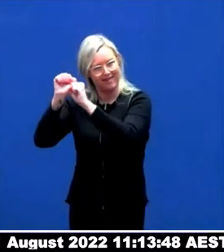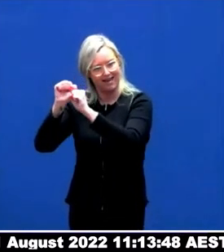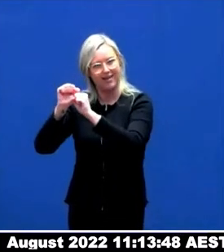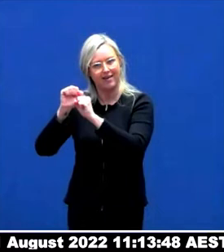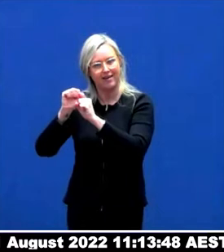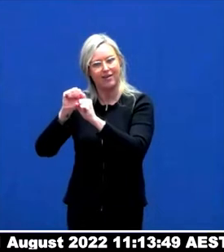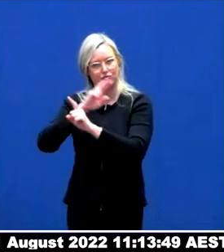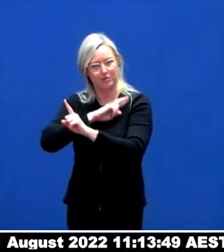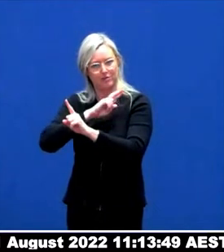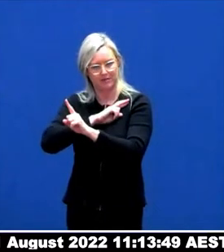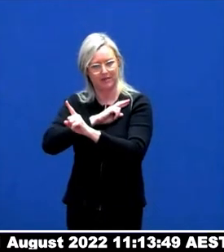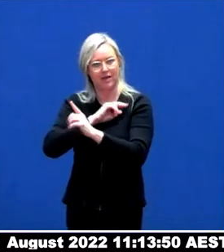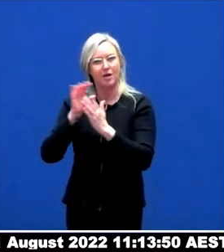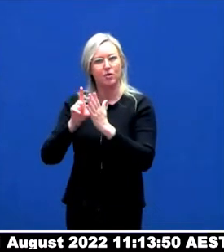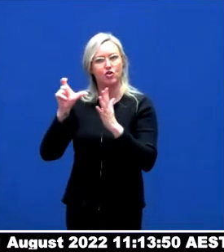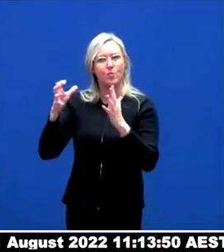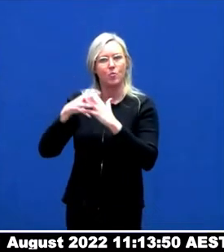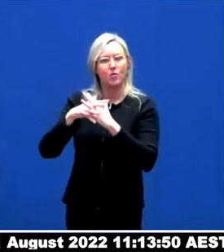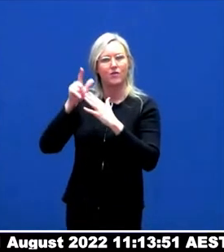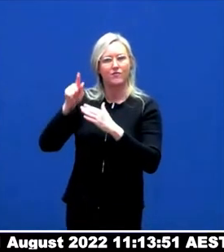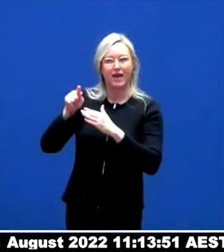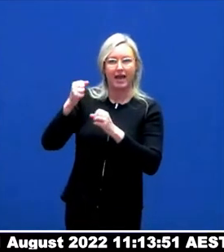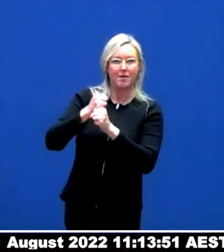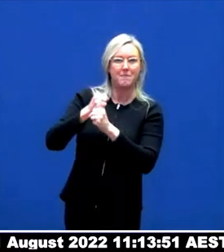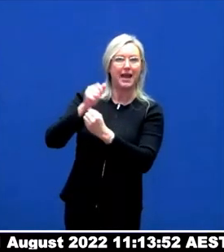it's the Commonwealth has enacted legislation in order to implement it after a